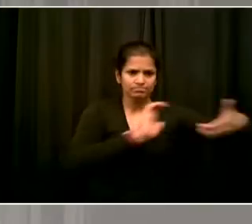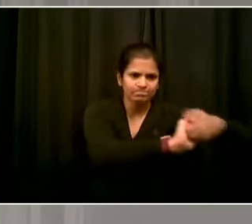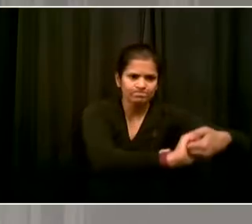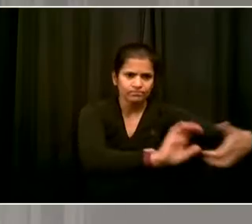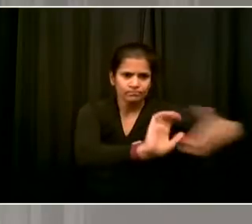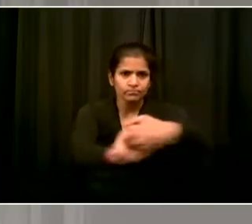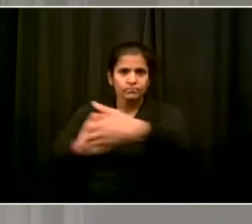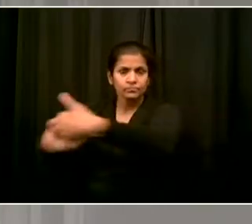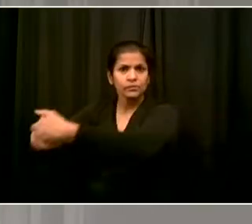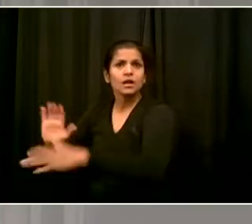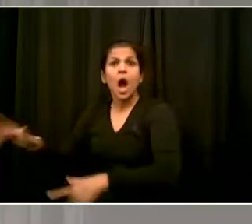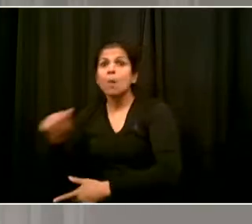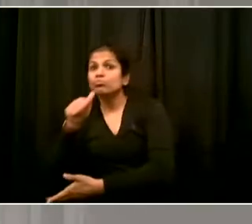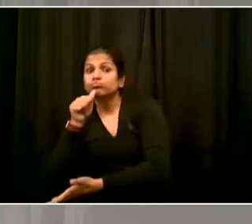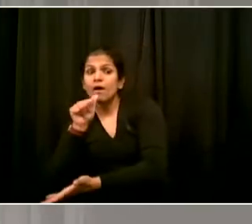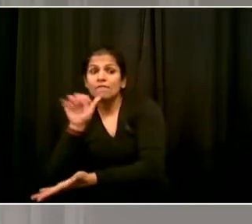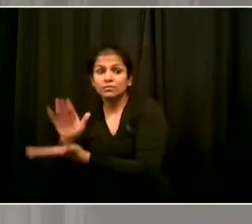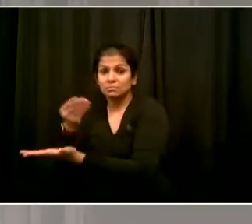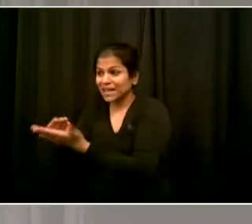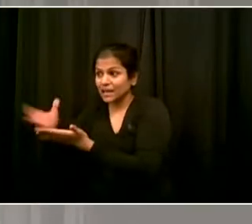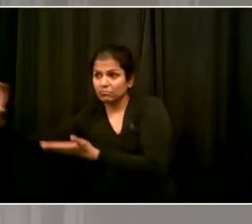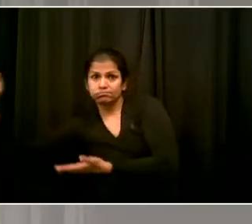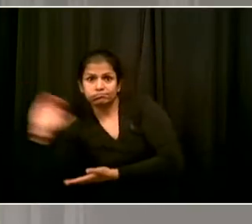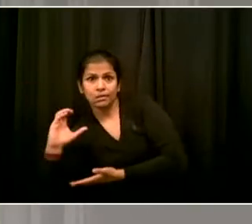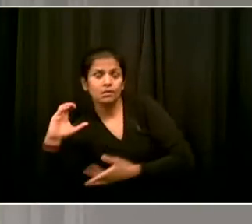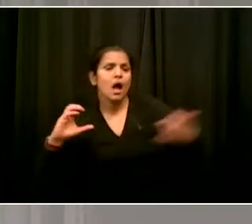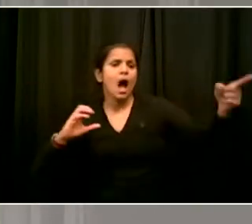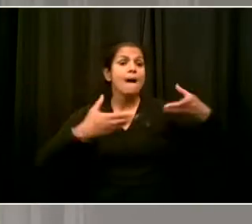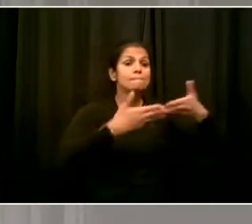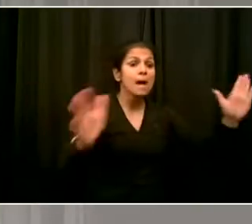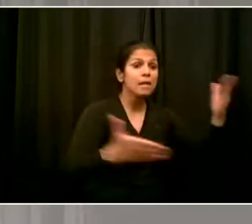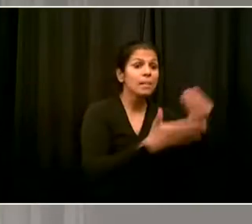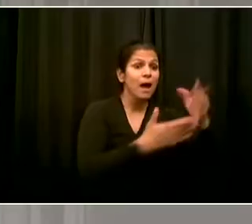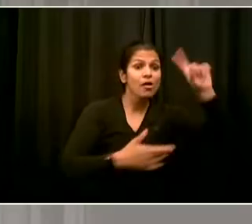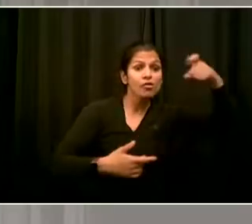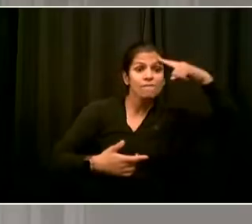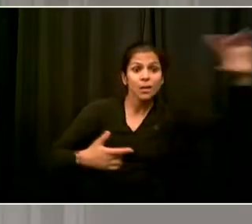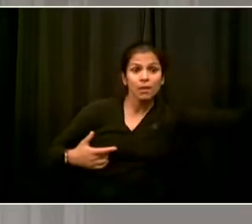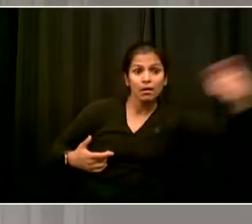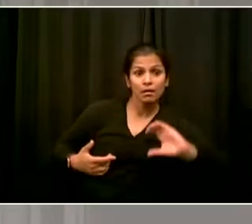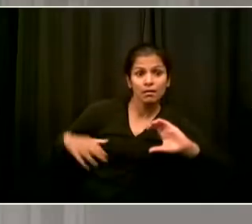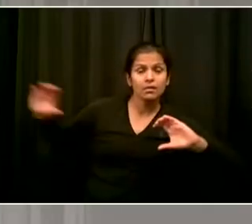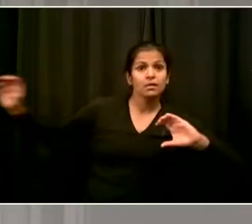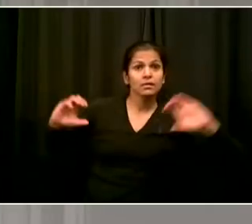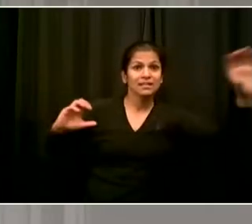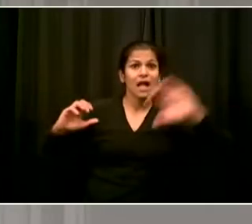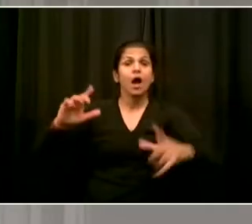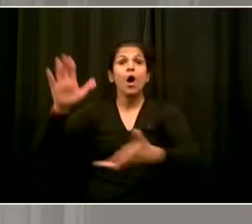PUBLIC AND PRIVATE PARTNERSHIP, BRINGINGT OGETHER THE BEST FROM